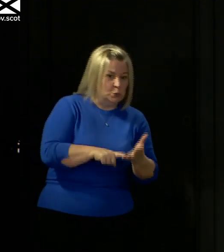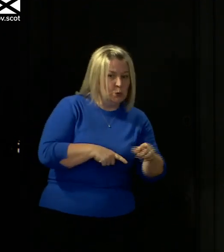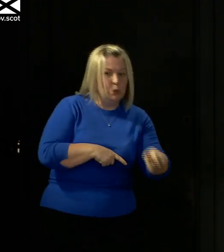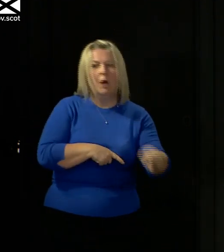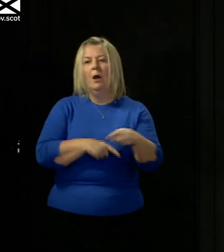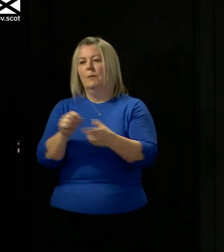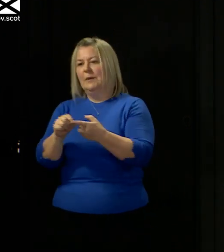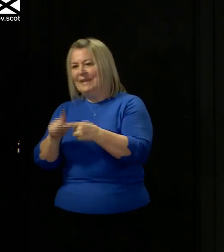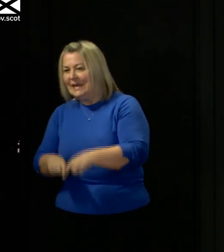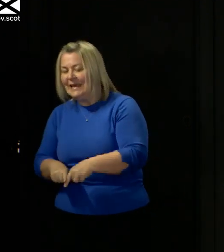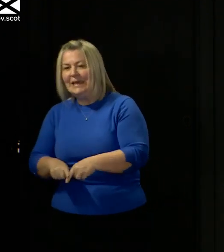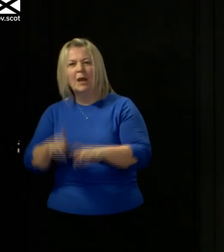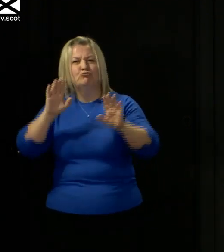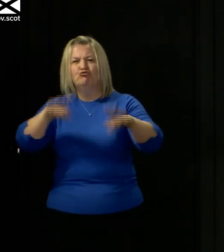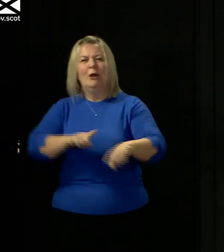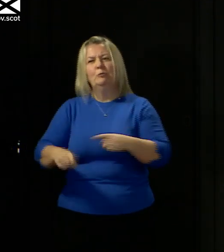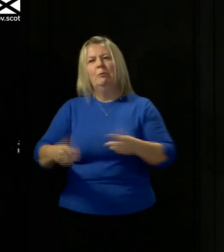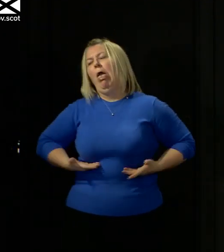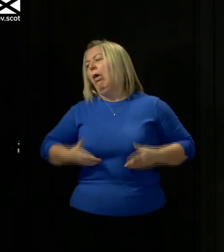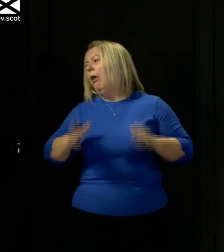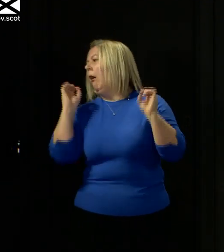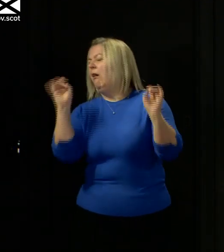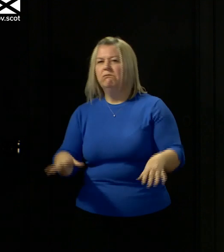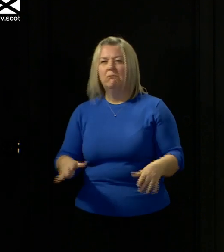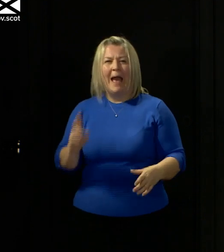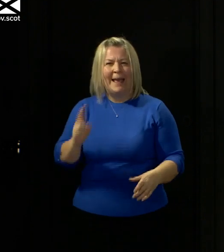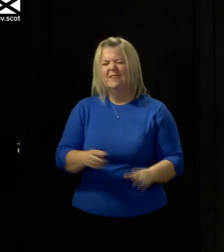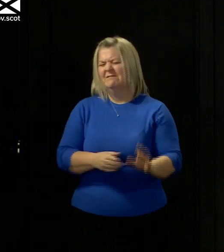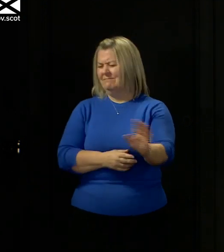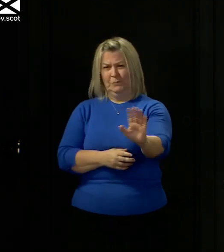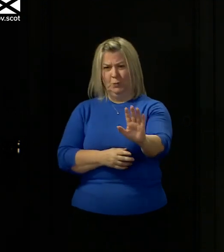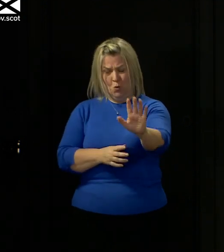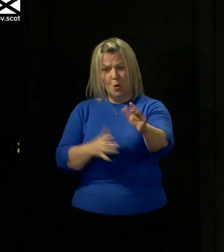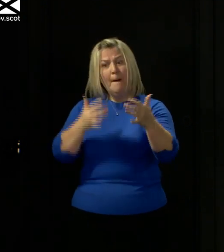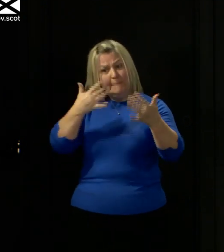complacency at all this is another issue that we monitor on a an ongoing daily